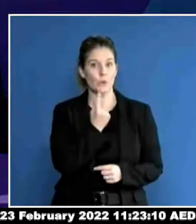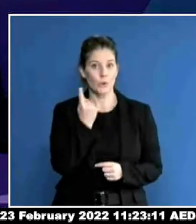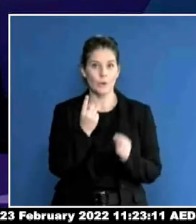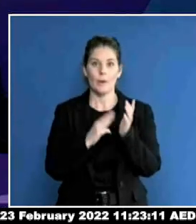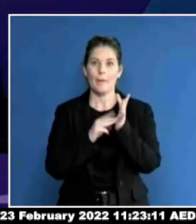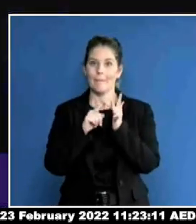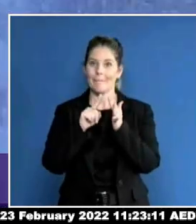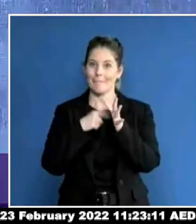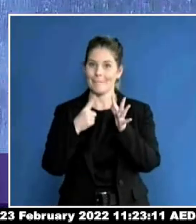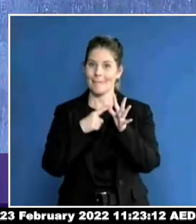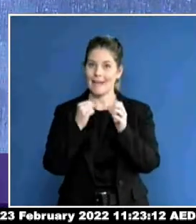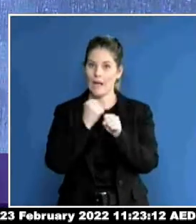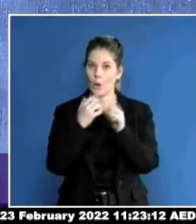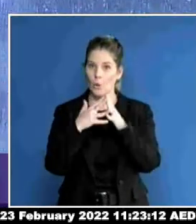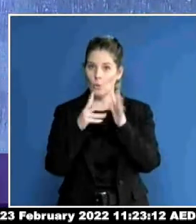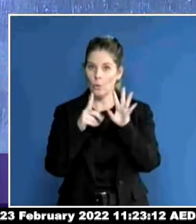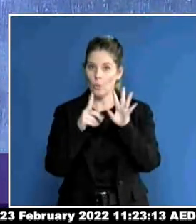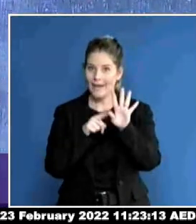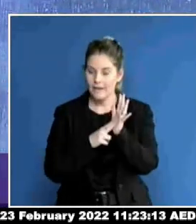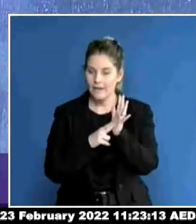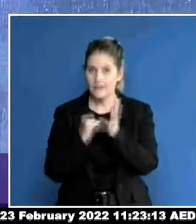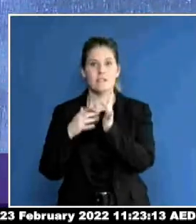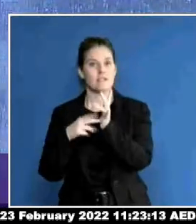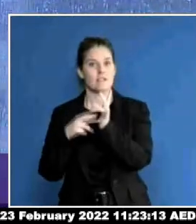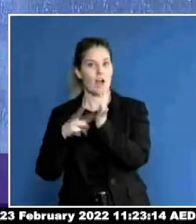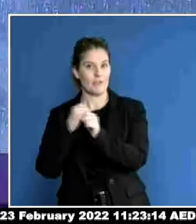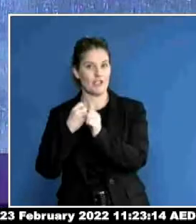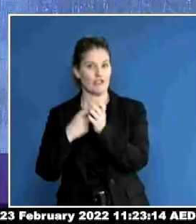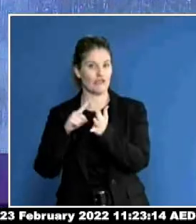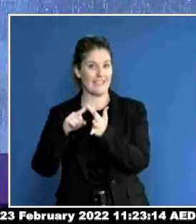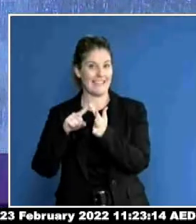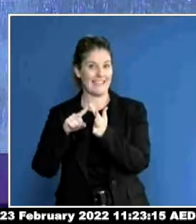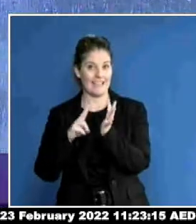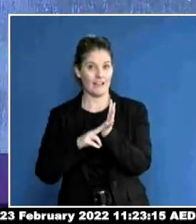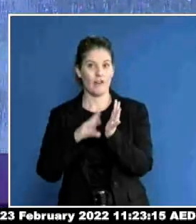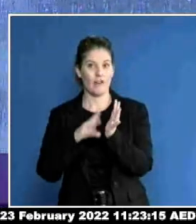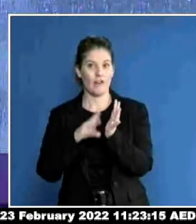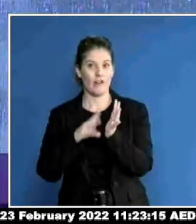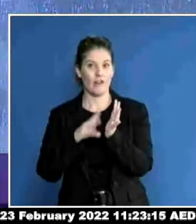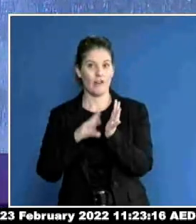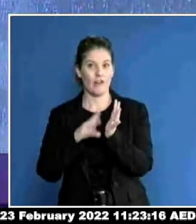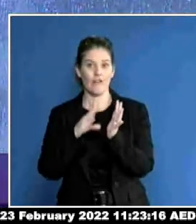or YDAS, which is based in Victoria, and they are giving evidence in Melbourne this